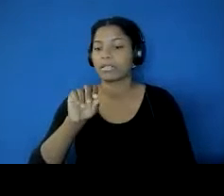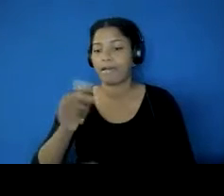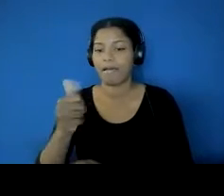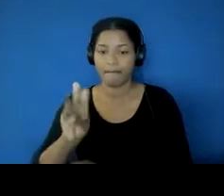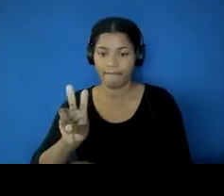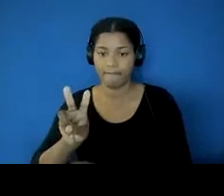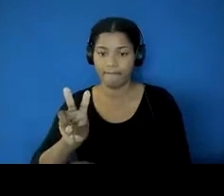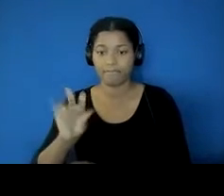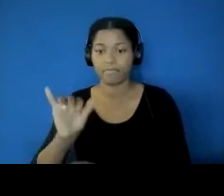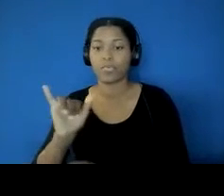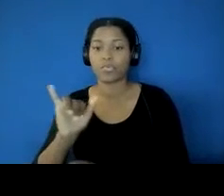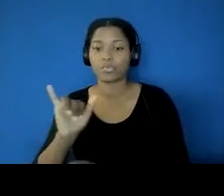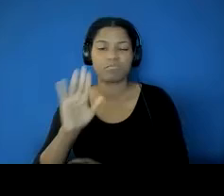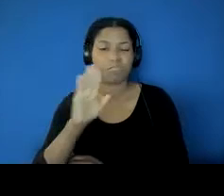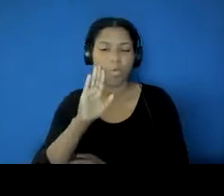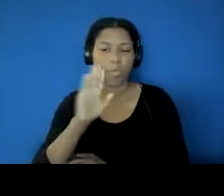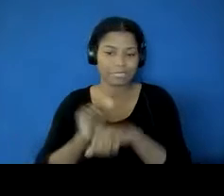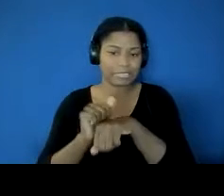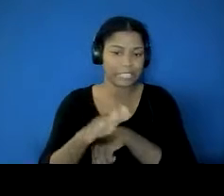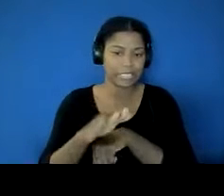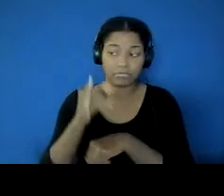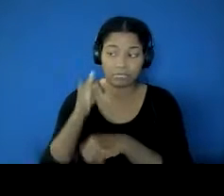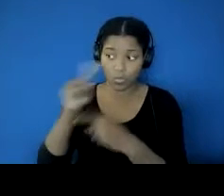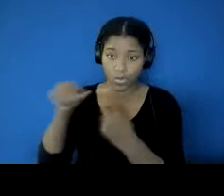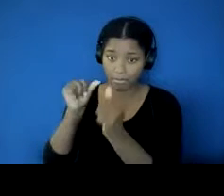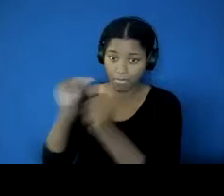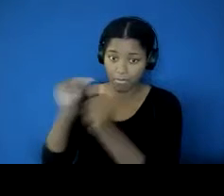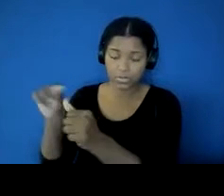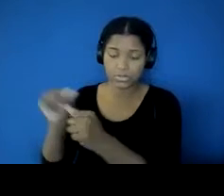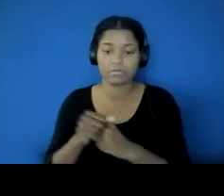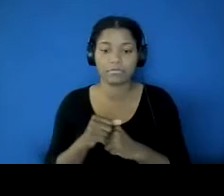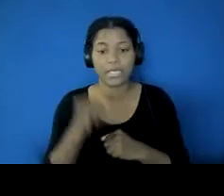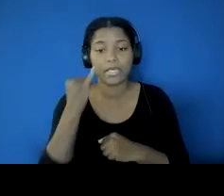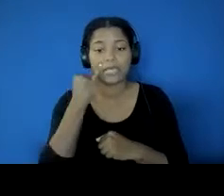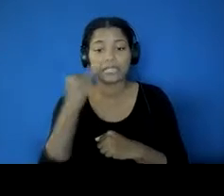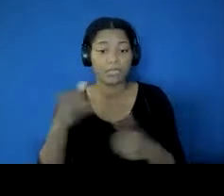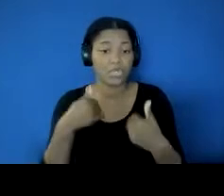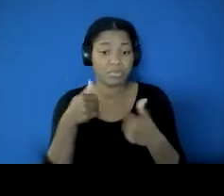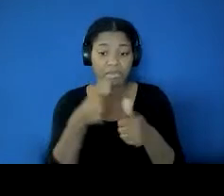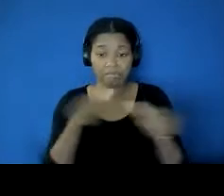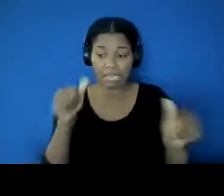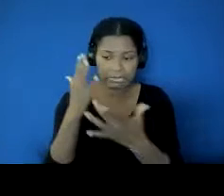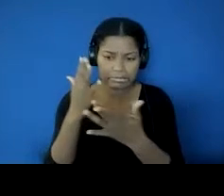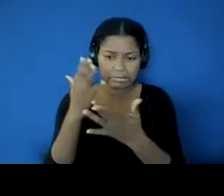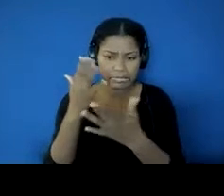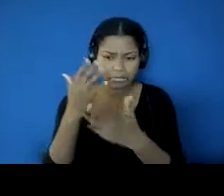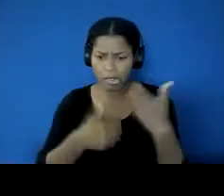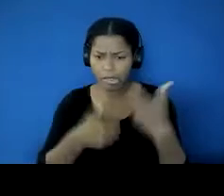as the sessions have been posted. If you experience any technical difficulties during the presentation, just let us in the Q&A